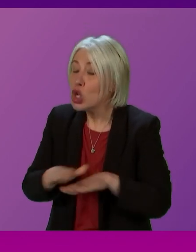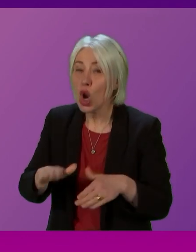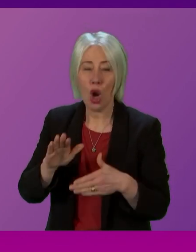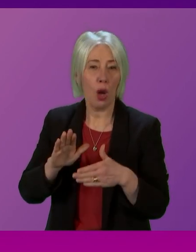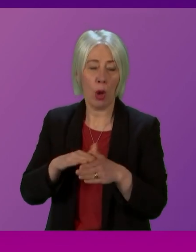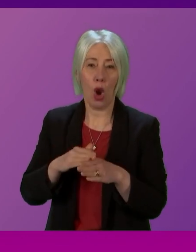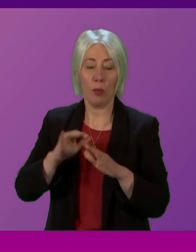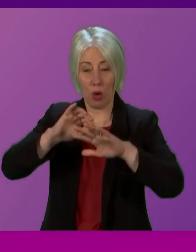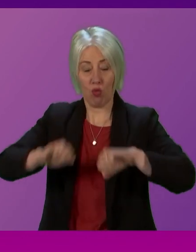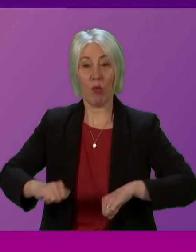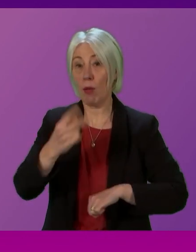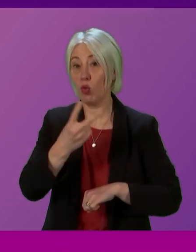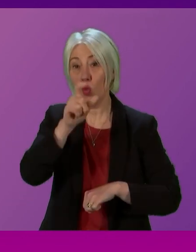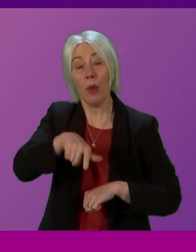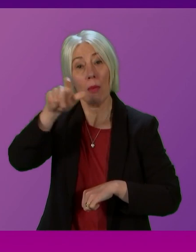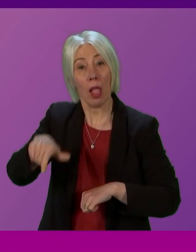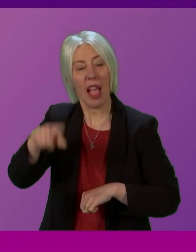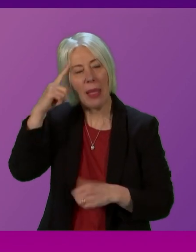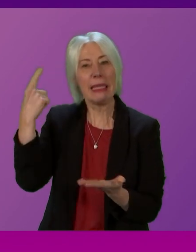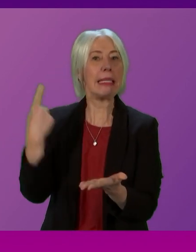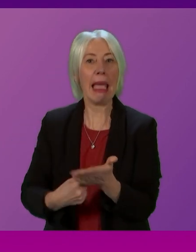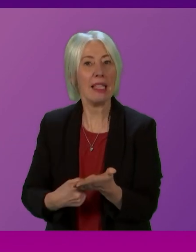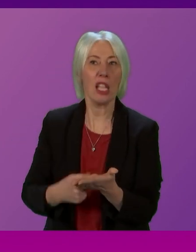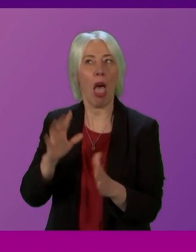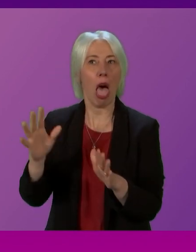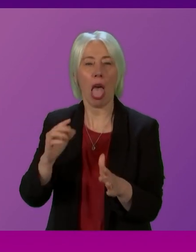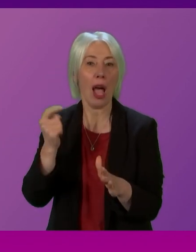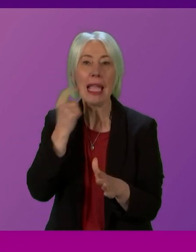two people and decided that’s an easy way out.”